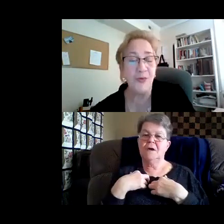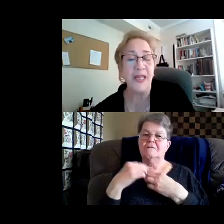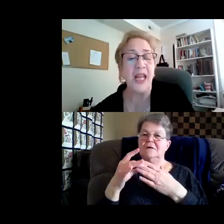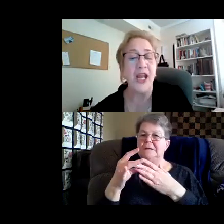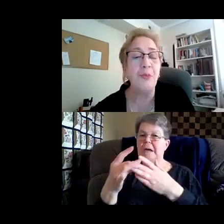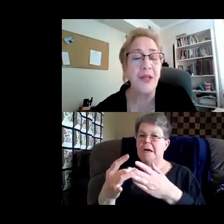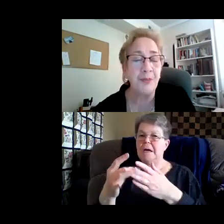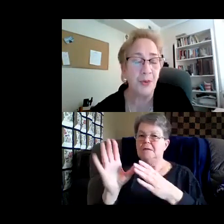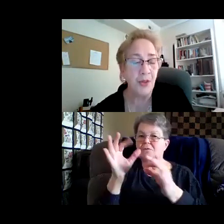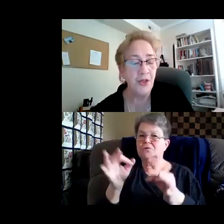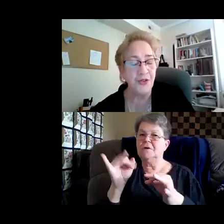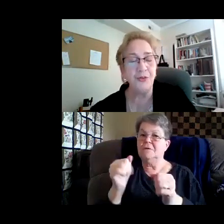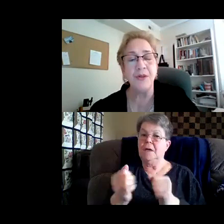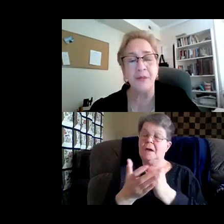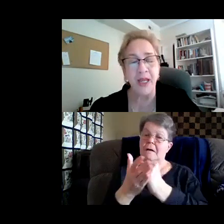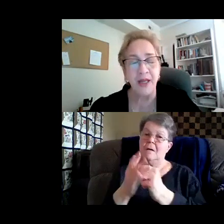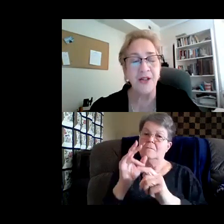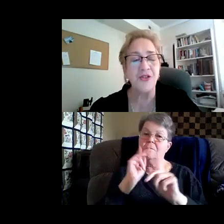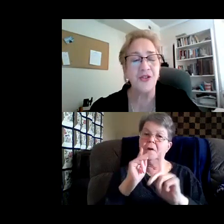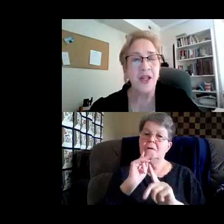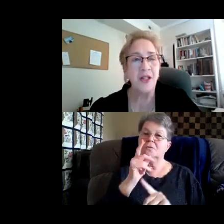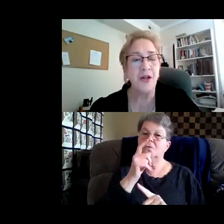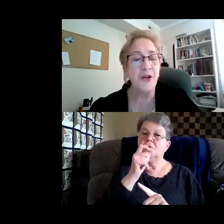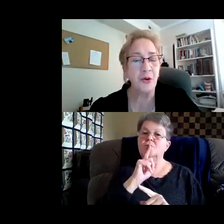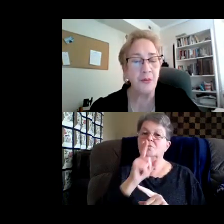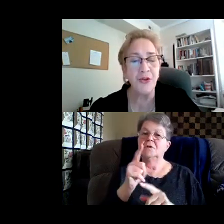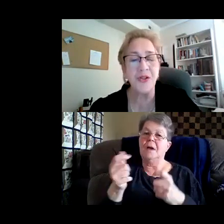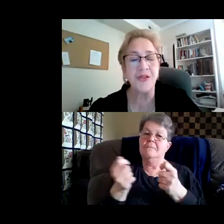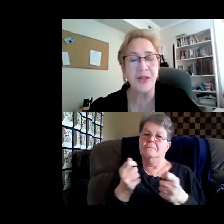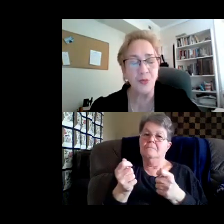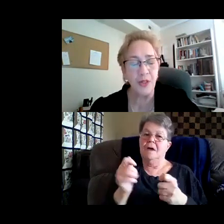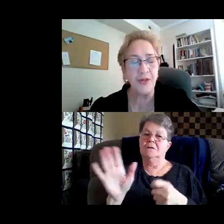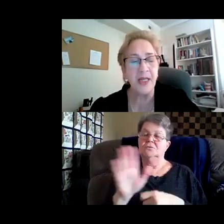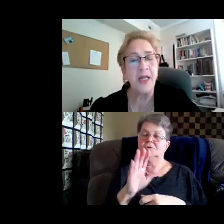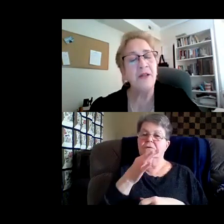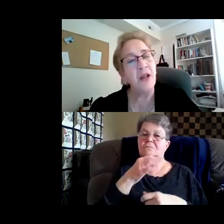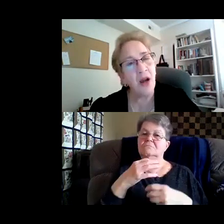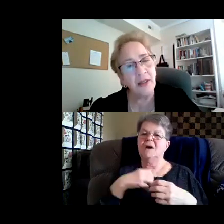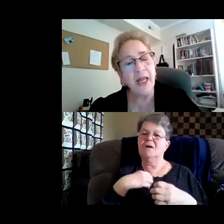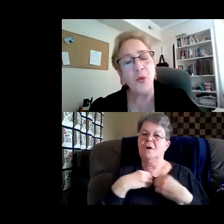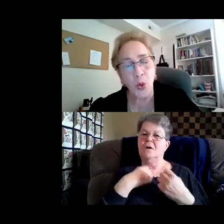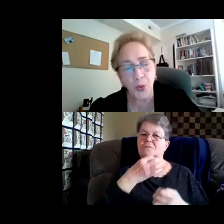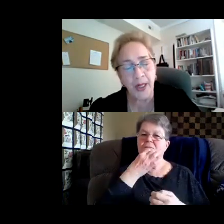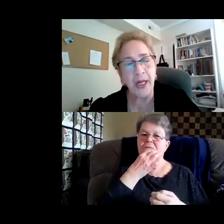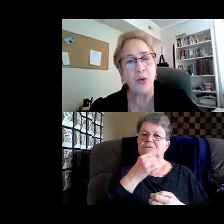if we can help people who really manage, you know, their emotions and really not let worry